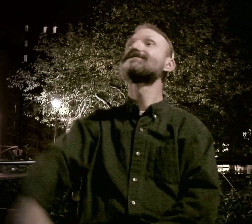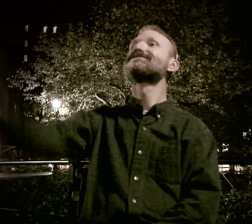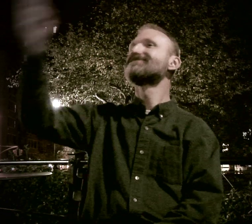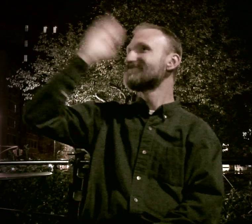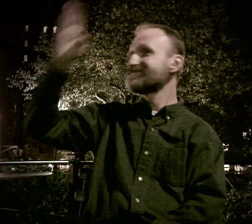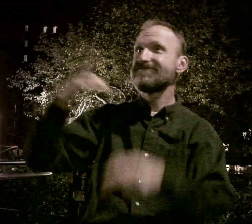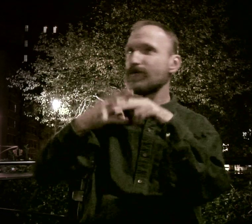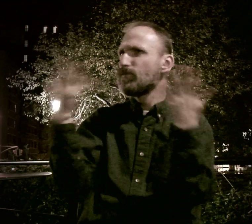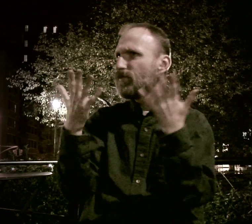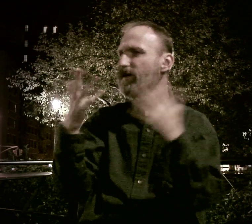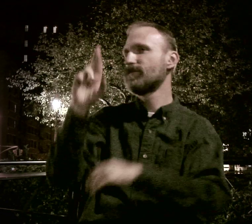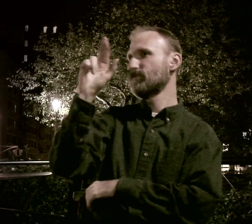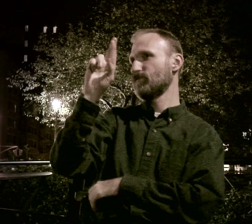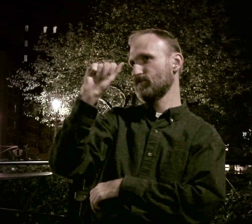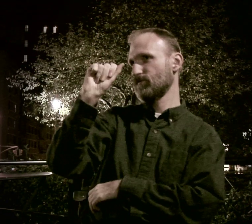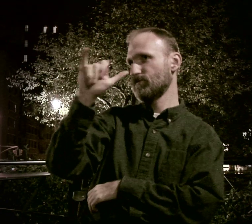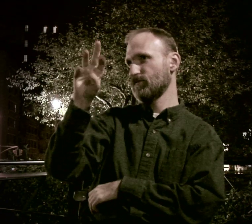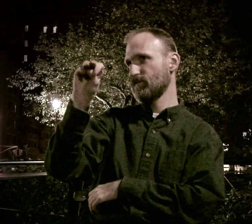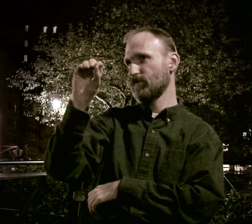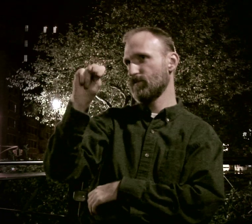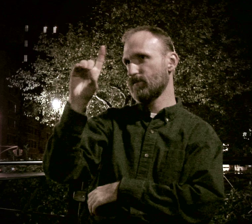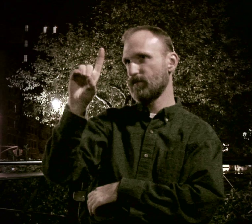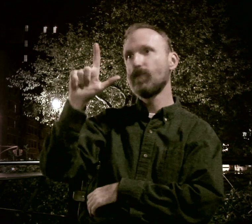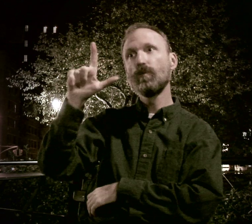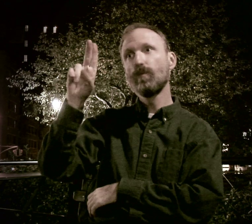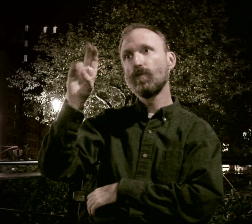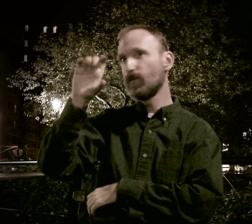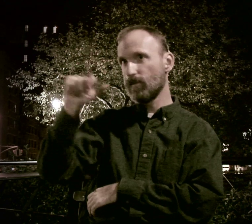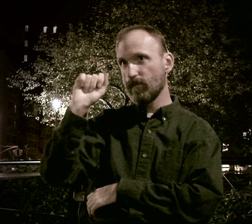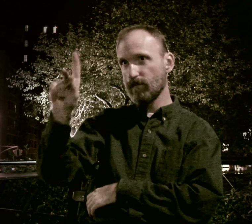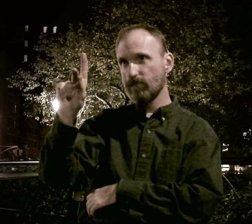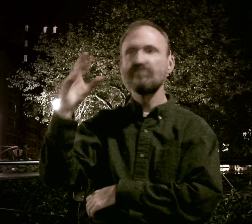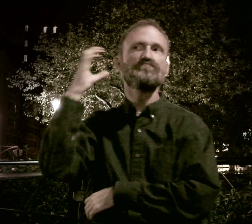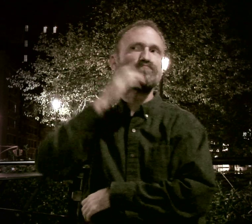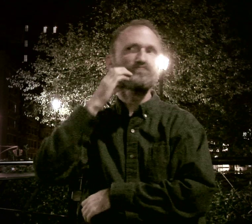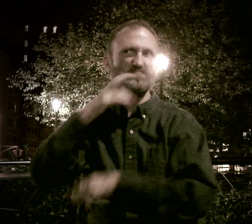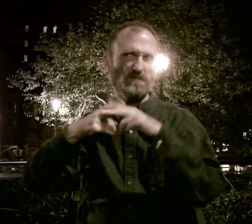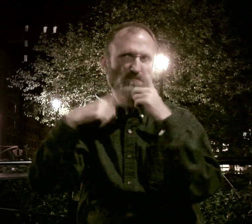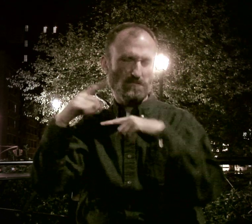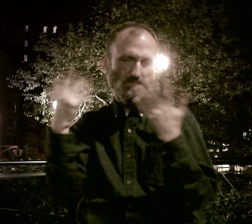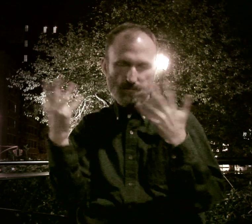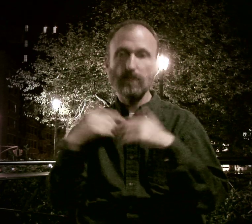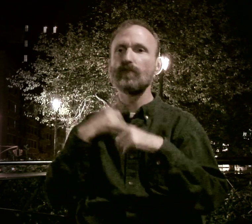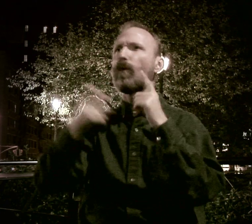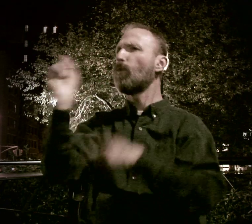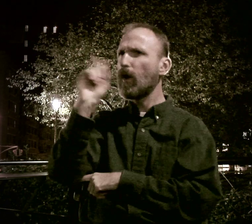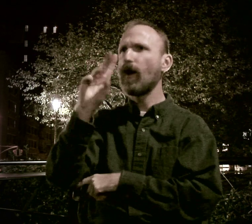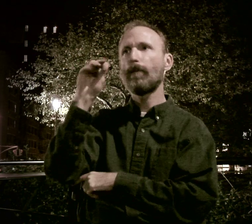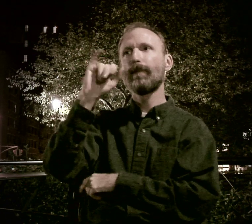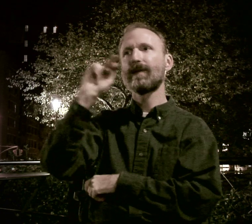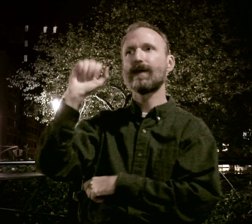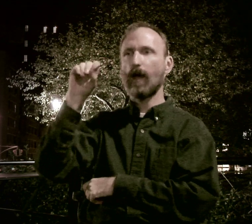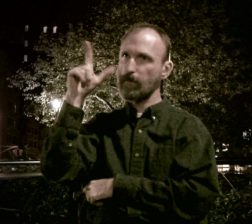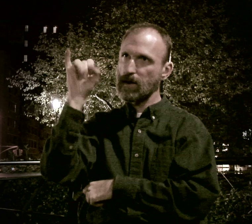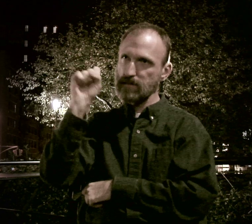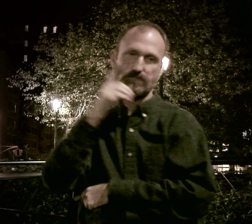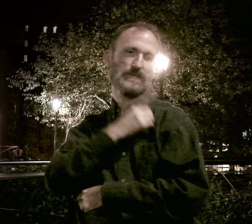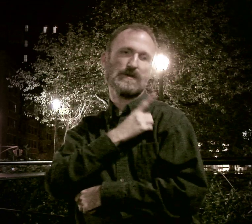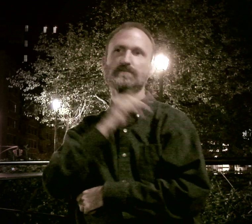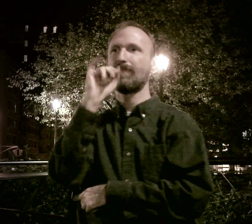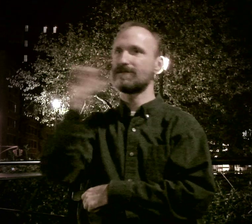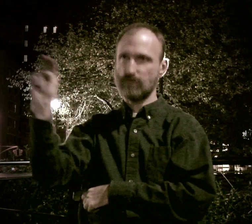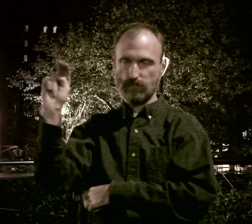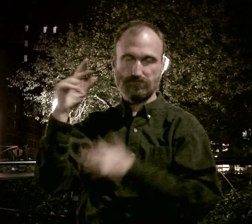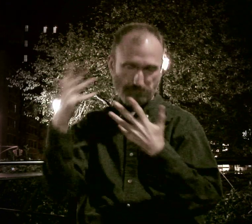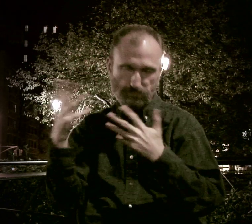Hi, my name is Raymond Luczak, and this is my sign name. And I'm from Minneapolis, Minnesota.